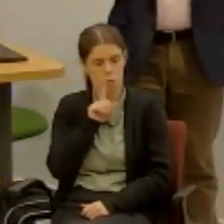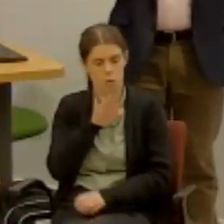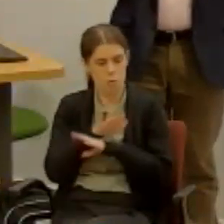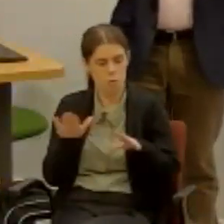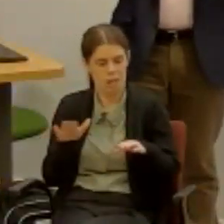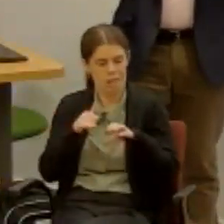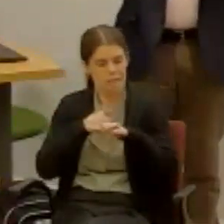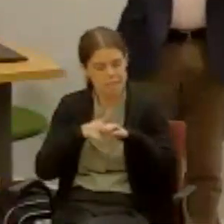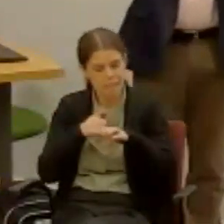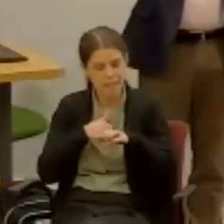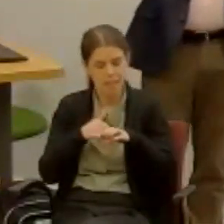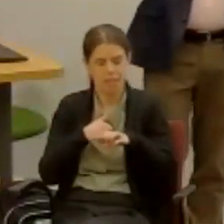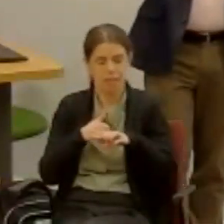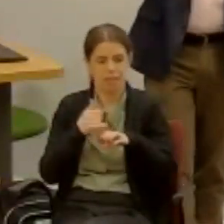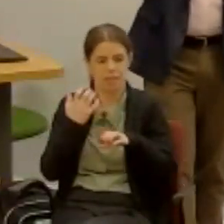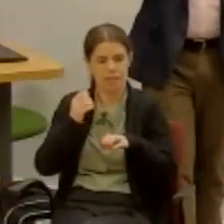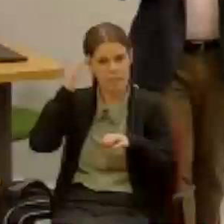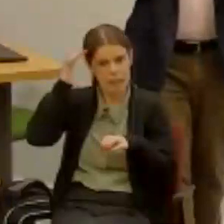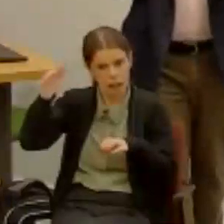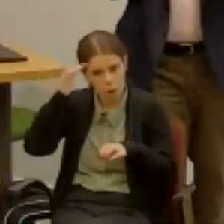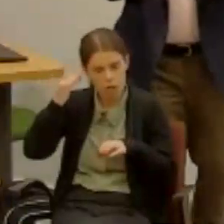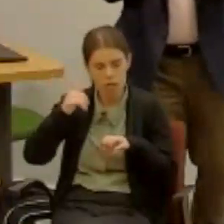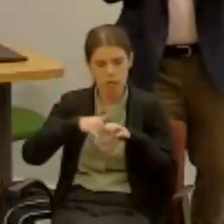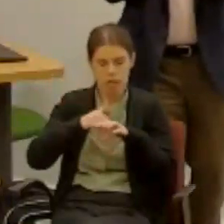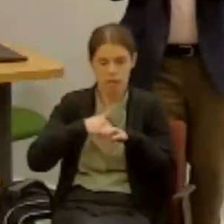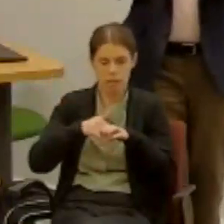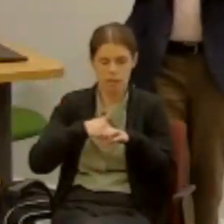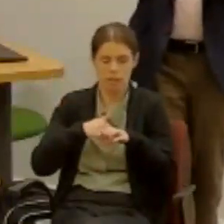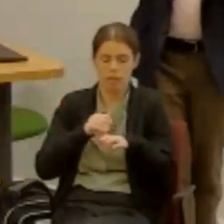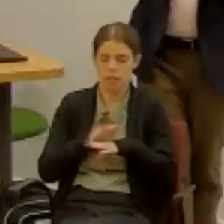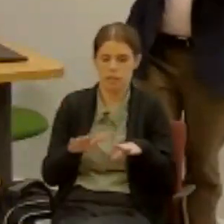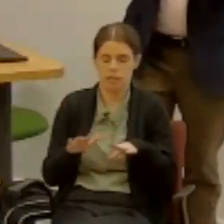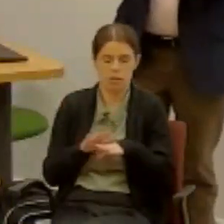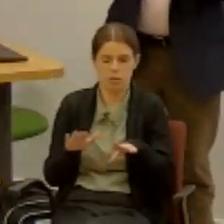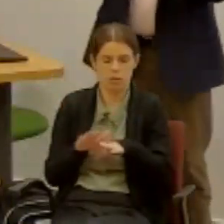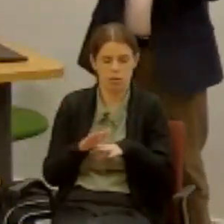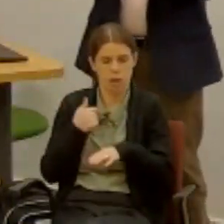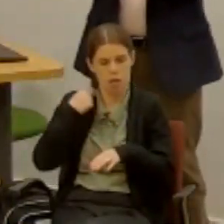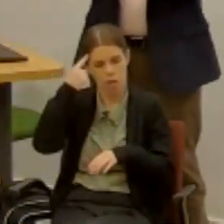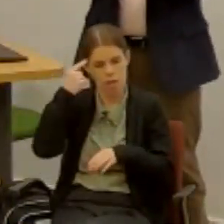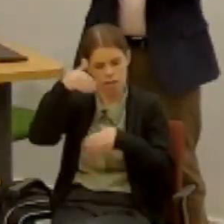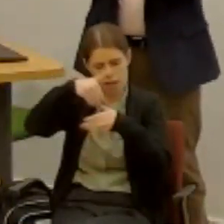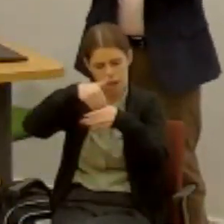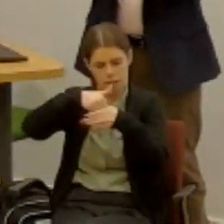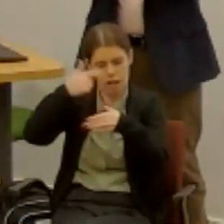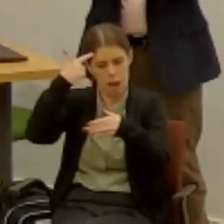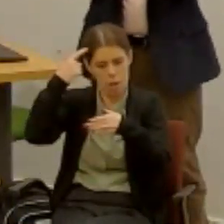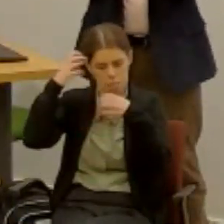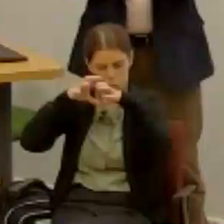disease or a kind of psychiatric disease. He's sure that what's happening there's something structurally wrong with her brain. He's convinced of it.